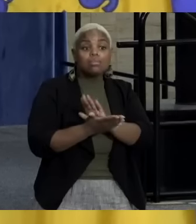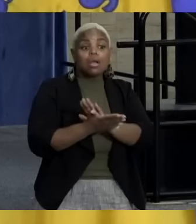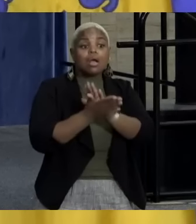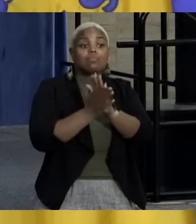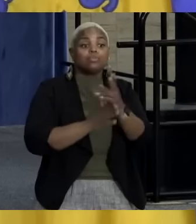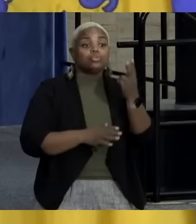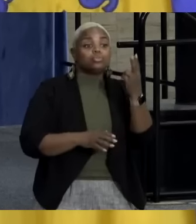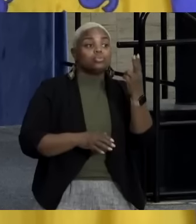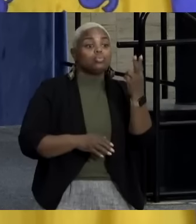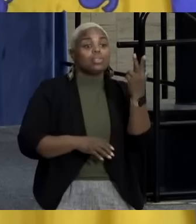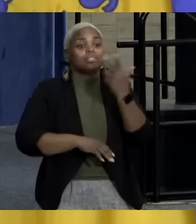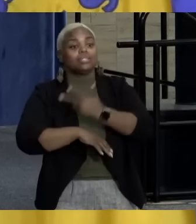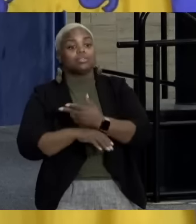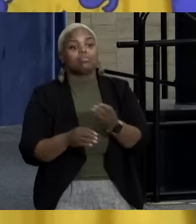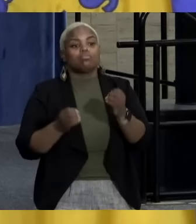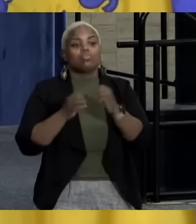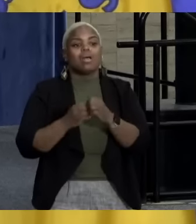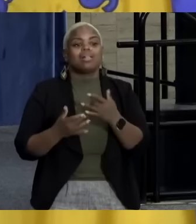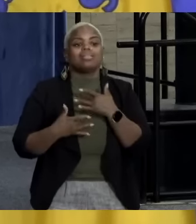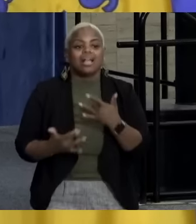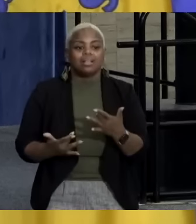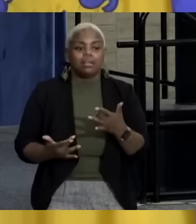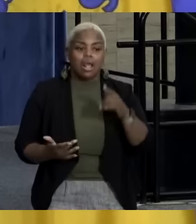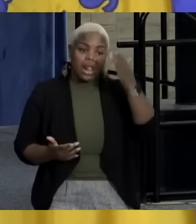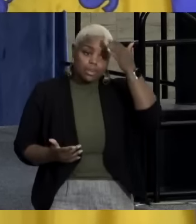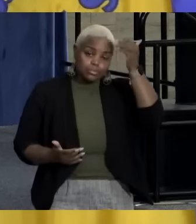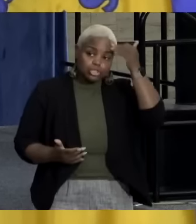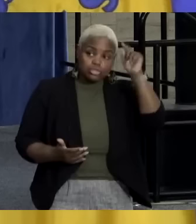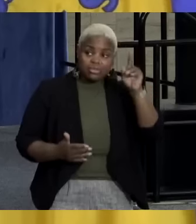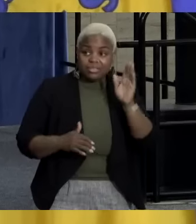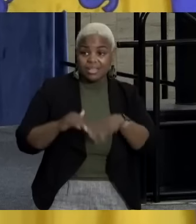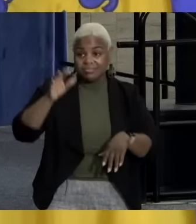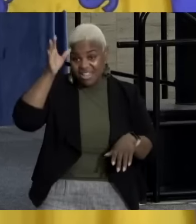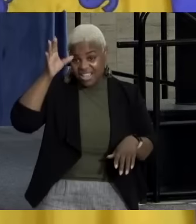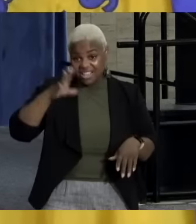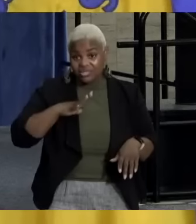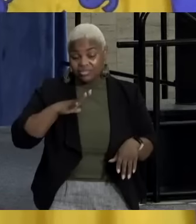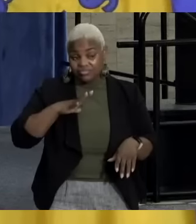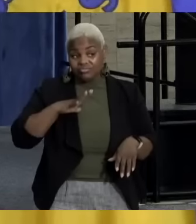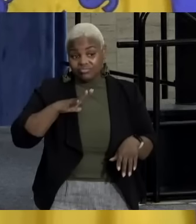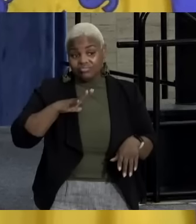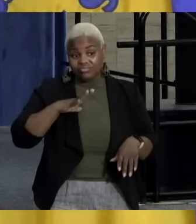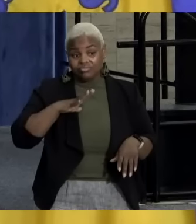Alzheimer's than a man. Cardiovascular disease becomes her number one killer,